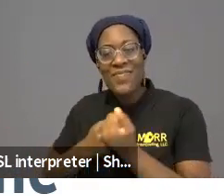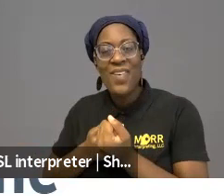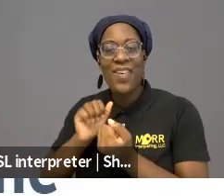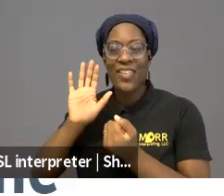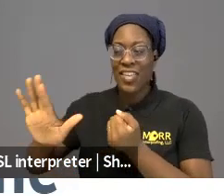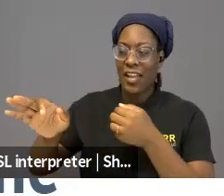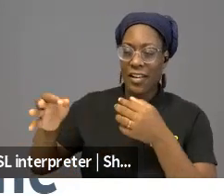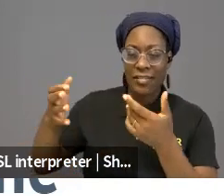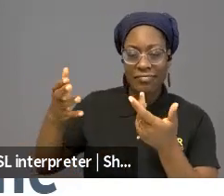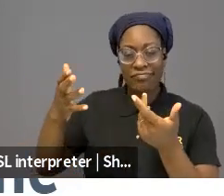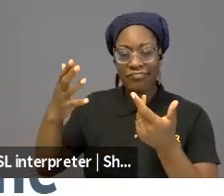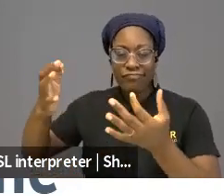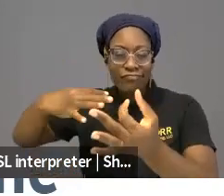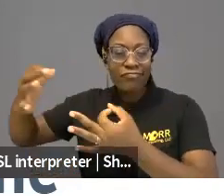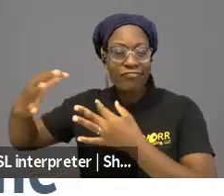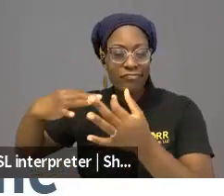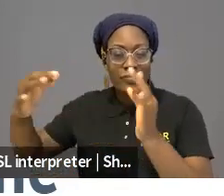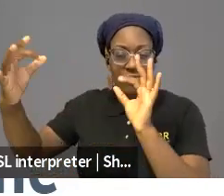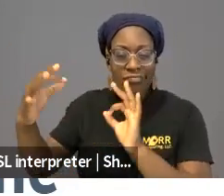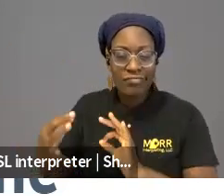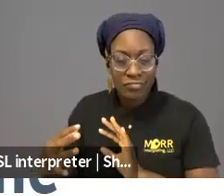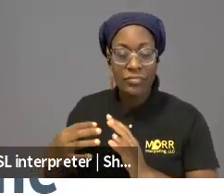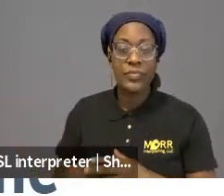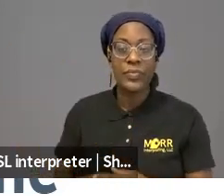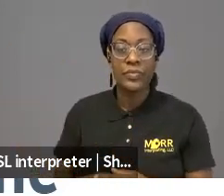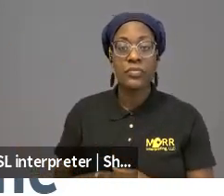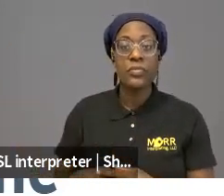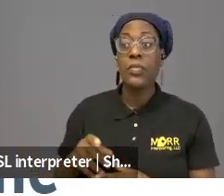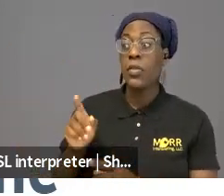Because of my time in that mentorship program, I actually began working with one of my